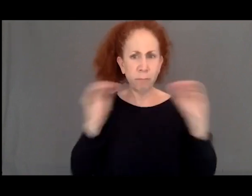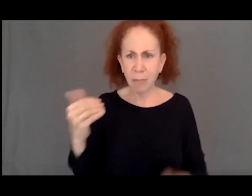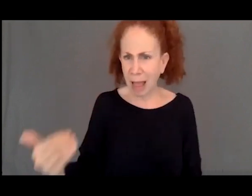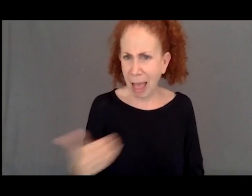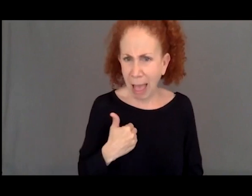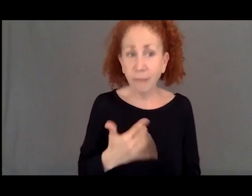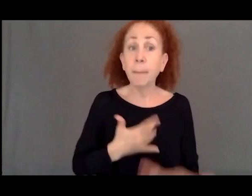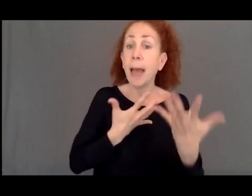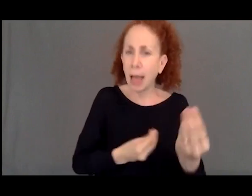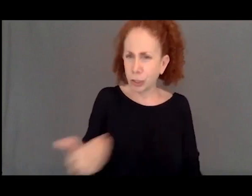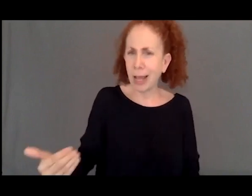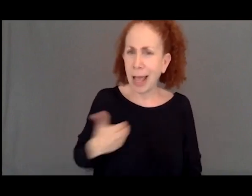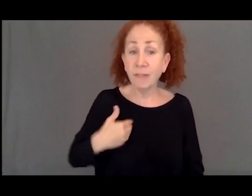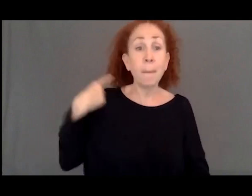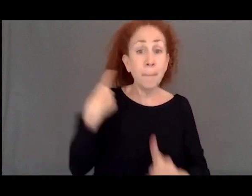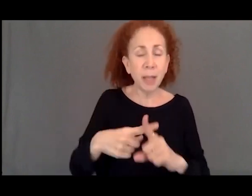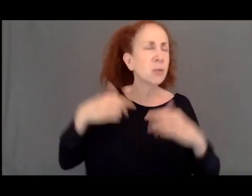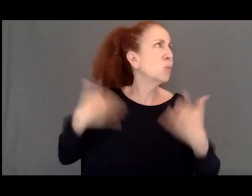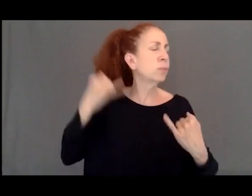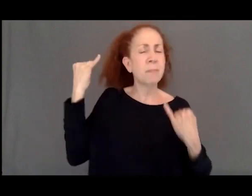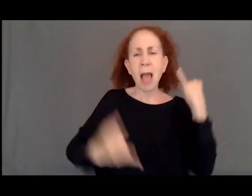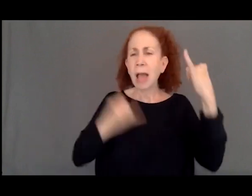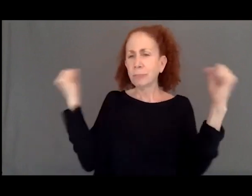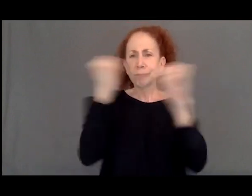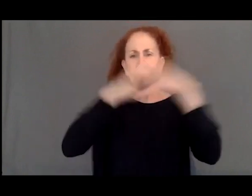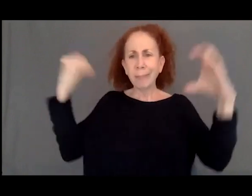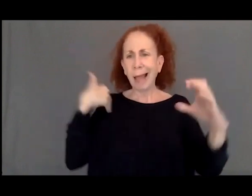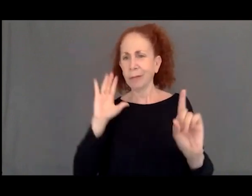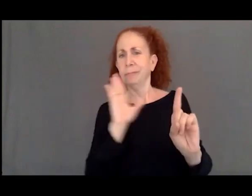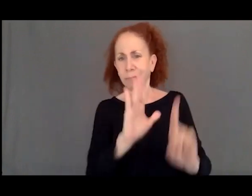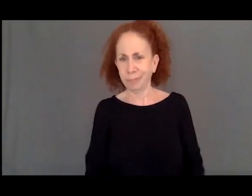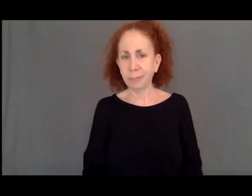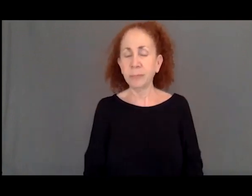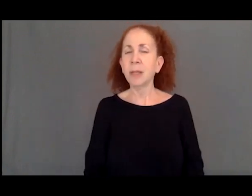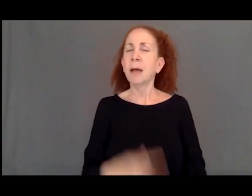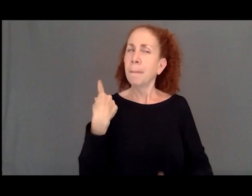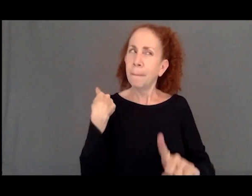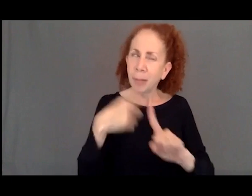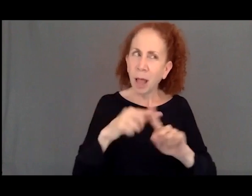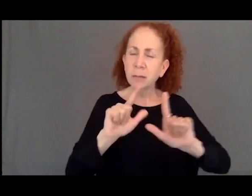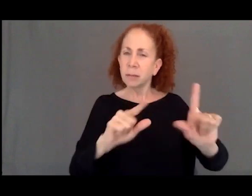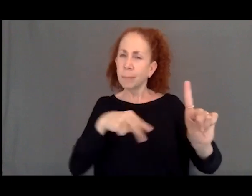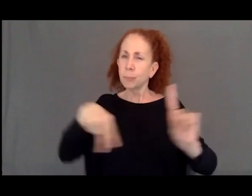with compassion and wild imagination, and with a depth of perception quite rare